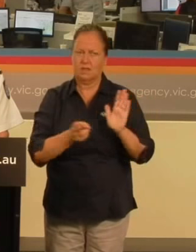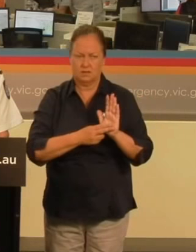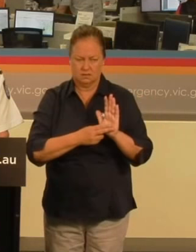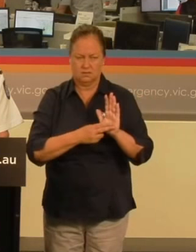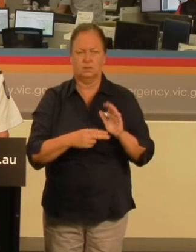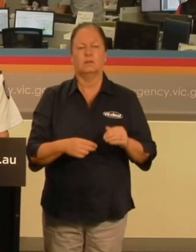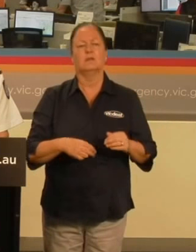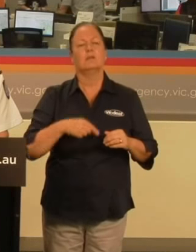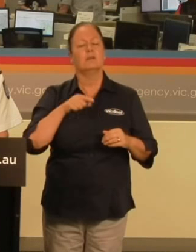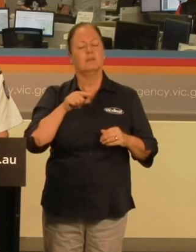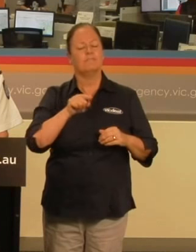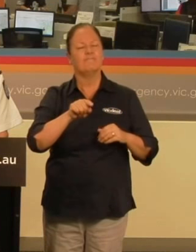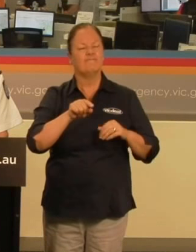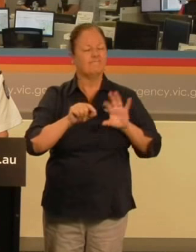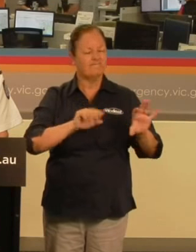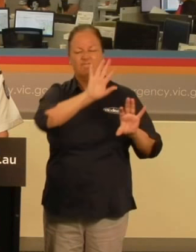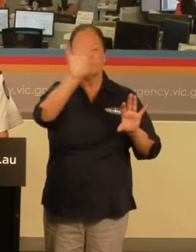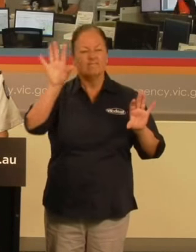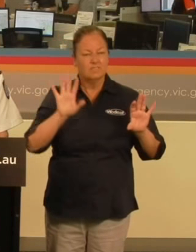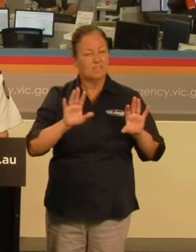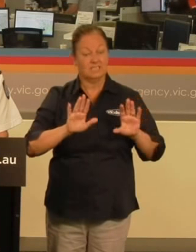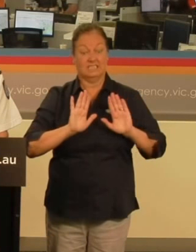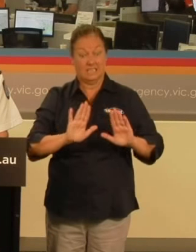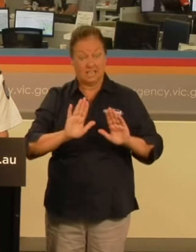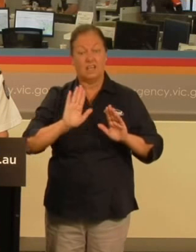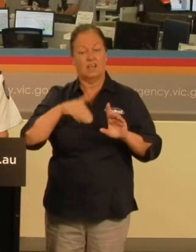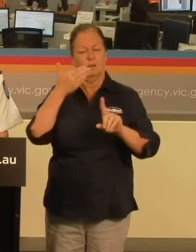total fire bans for those districts stay in place until midnight and Sunday we'll